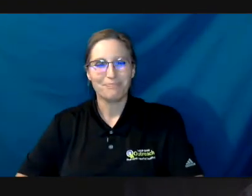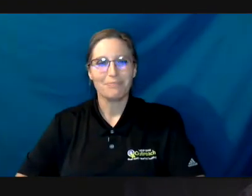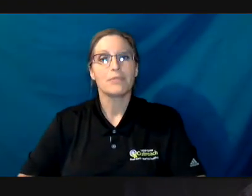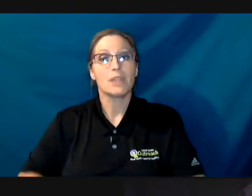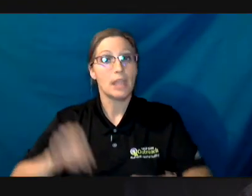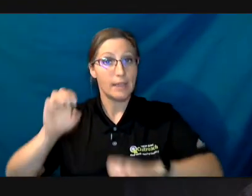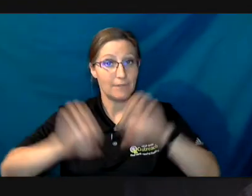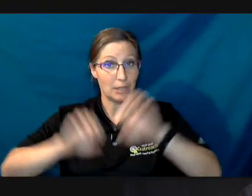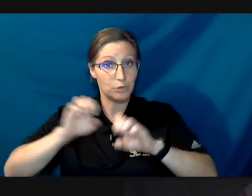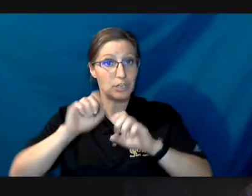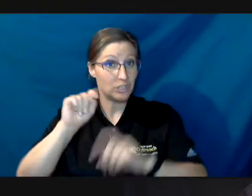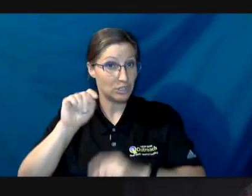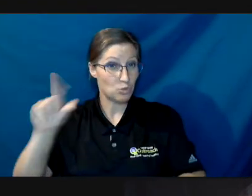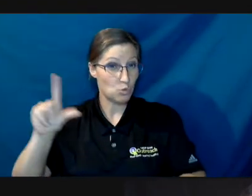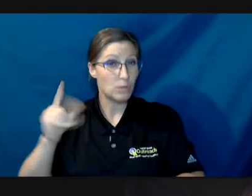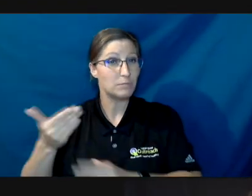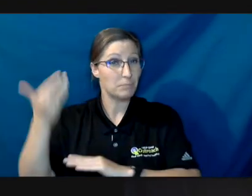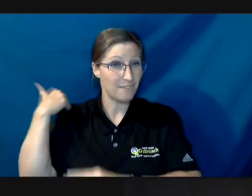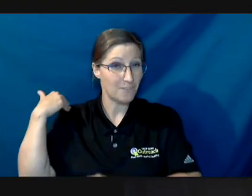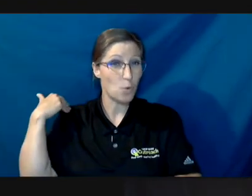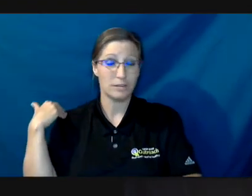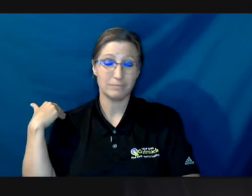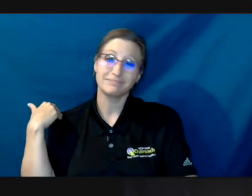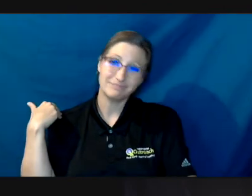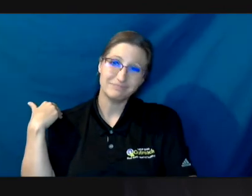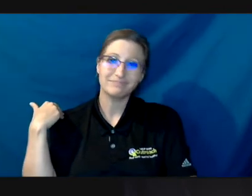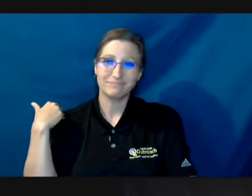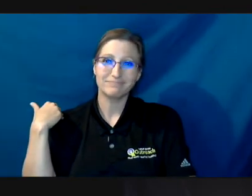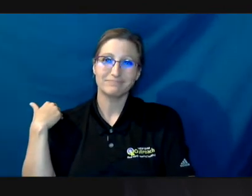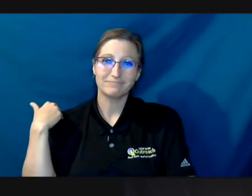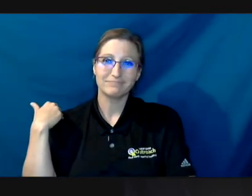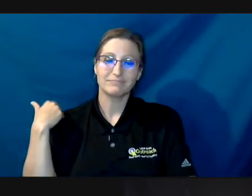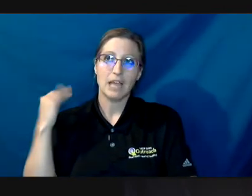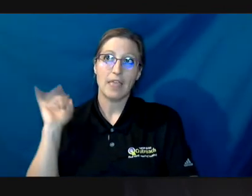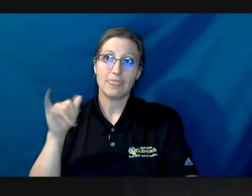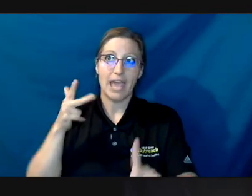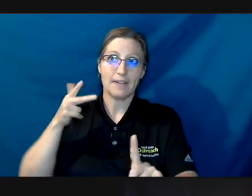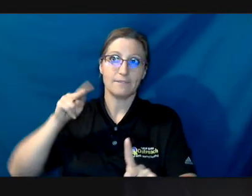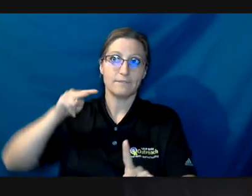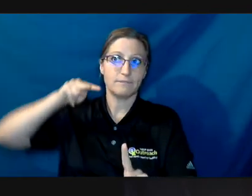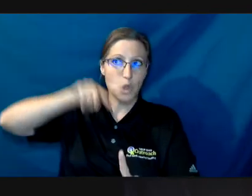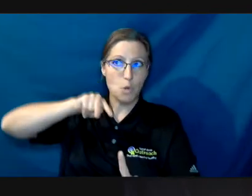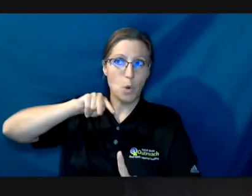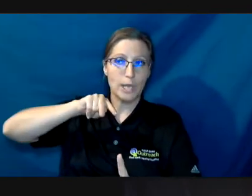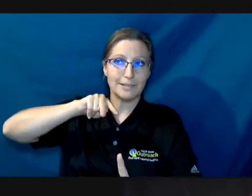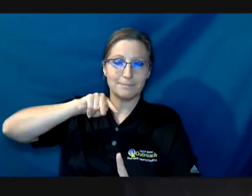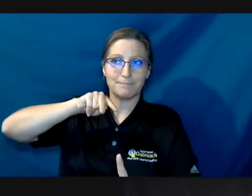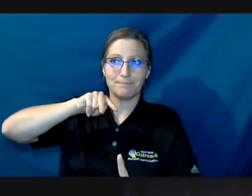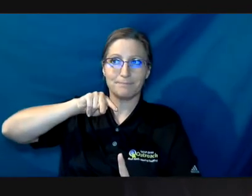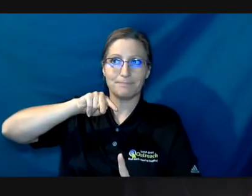The evaluation tool before it was from a lens of